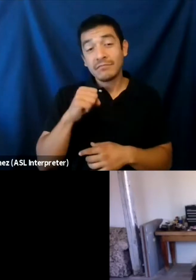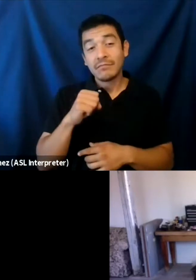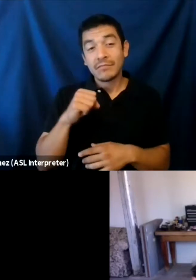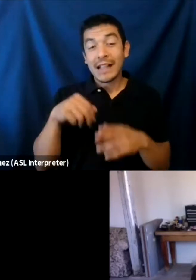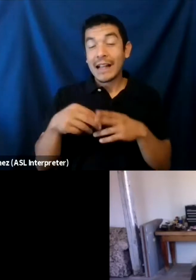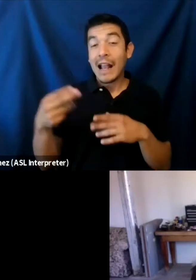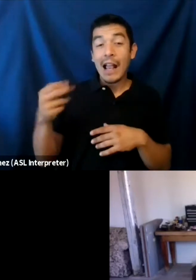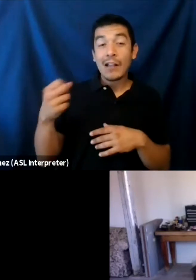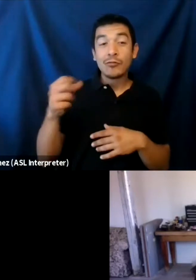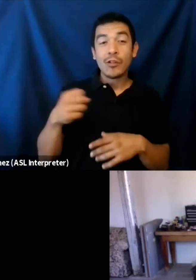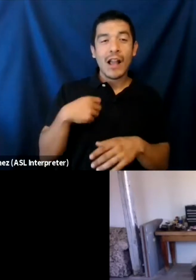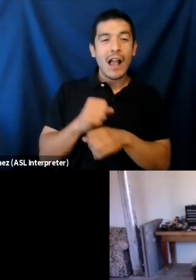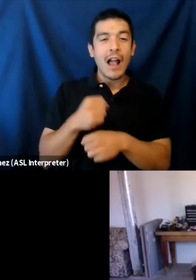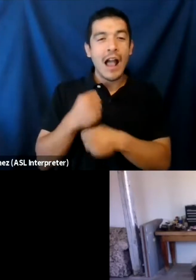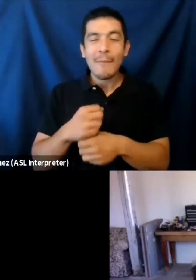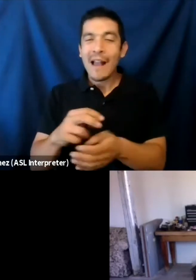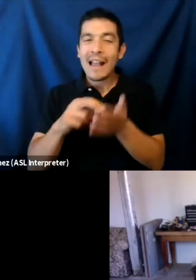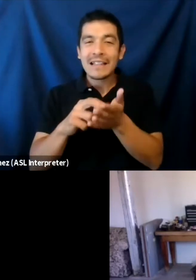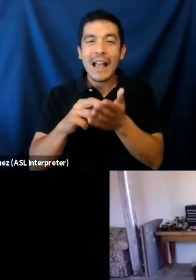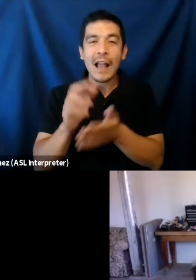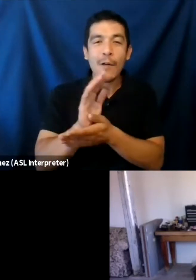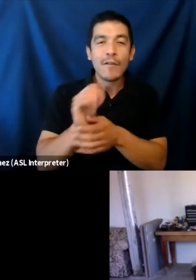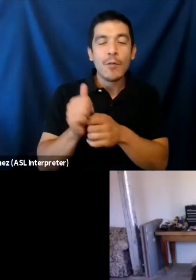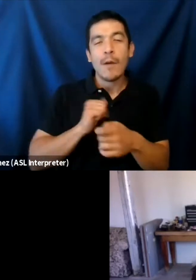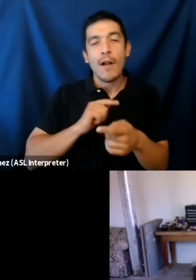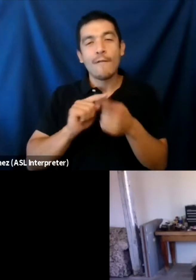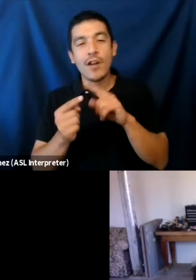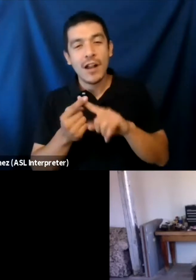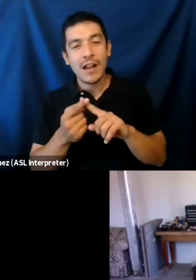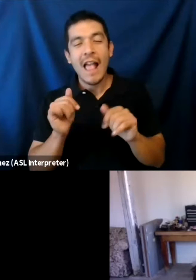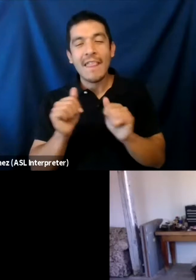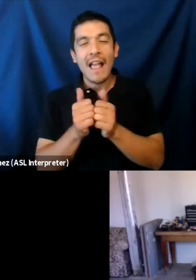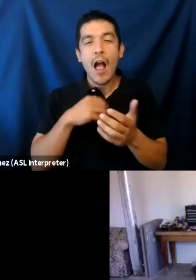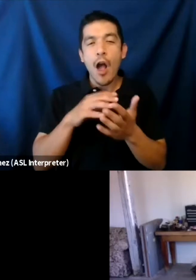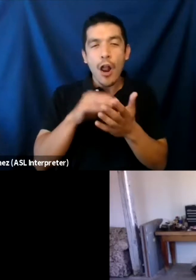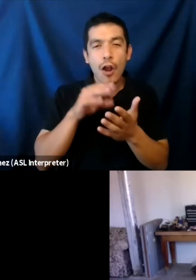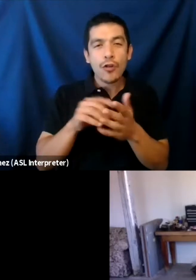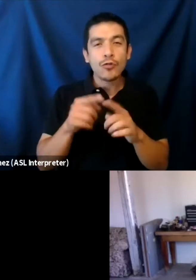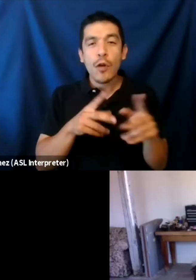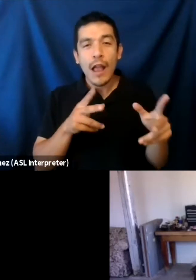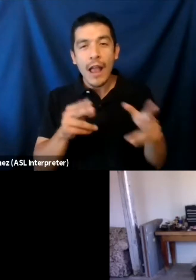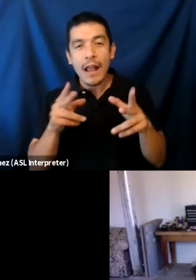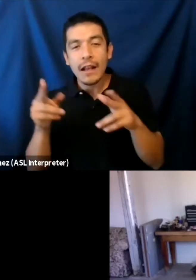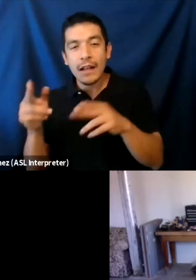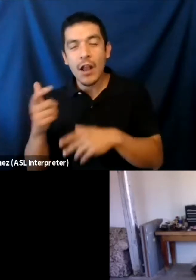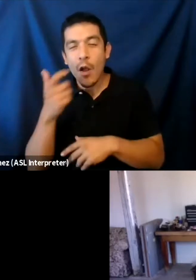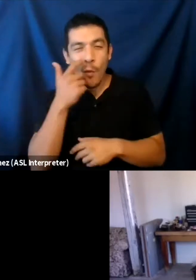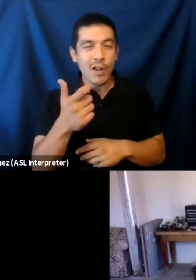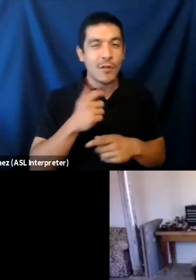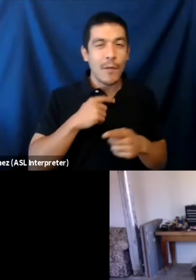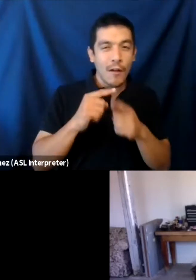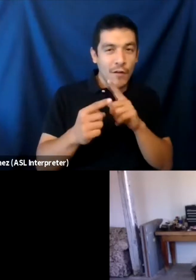I was like making skate videos with my friends and just like, that's how I learned to edit, which is sort of watching my friend with body camera,